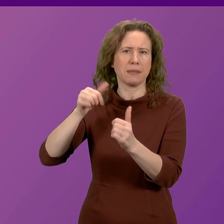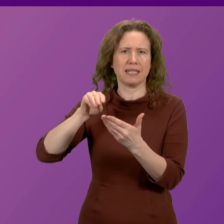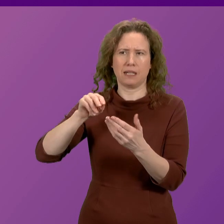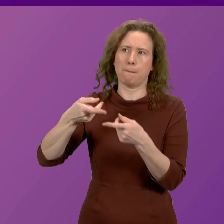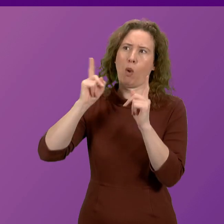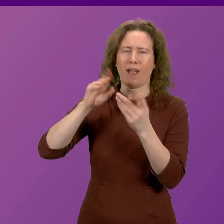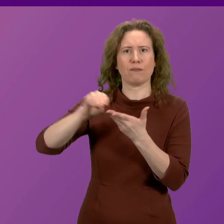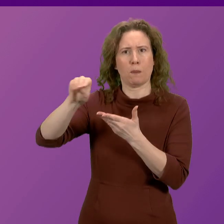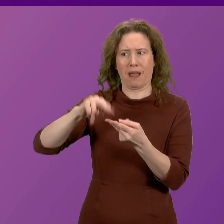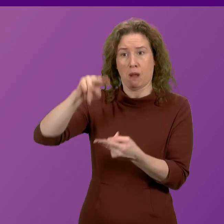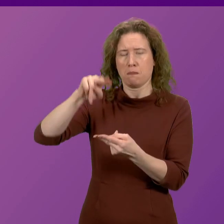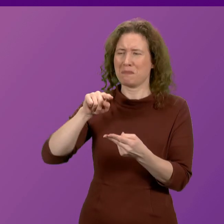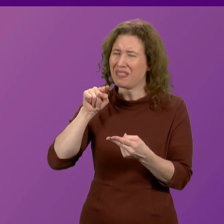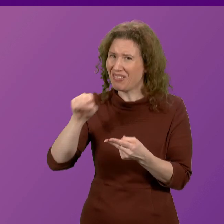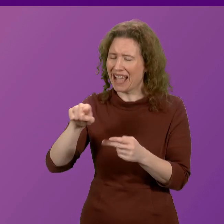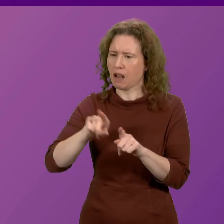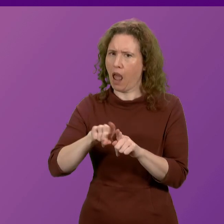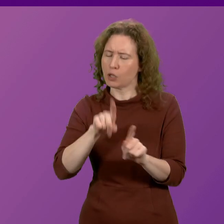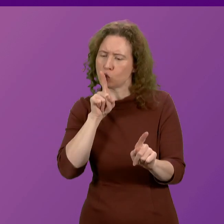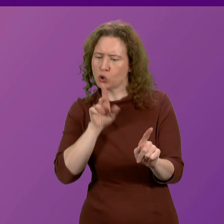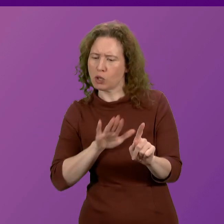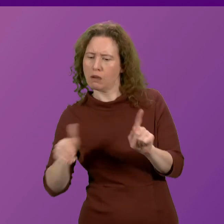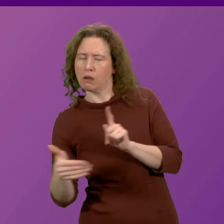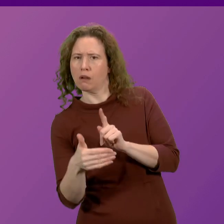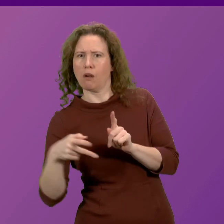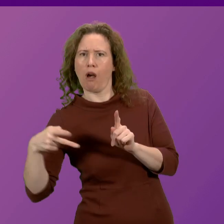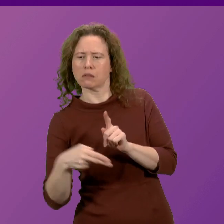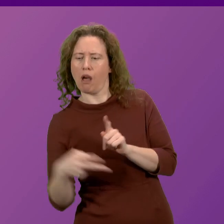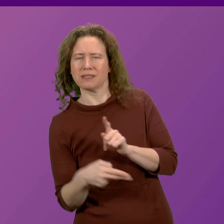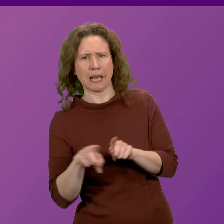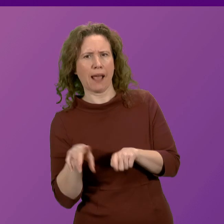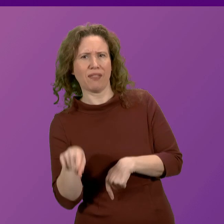essentially, ushering in austerity by the back door. Although there is a welcome increase in